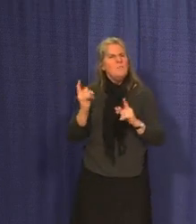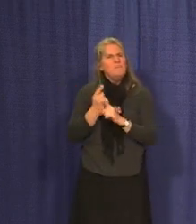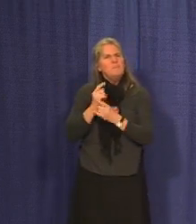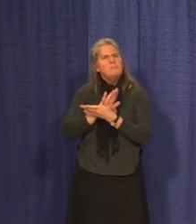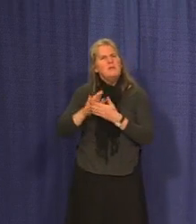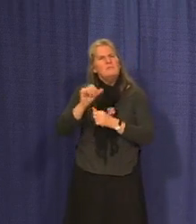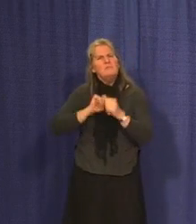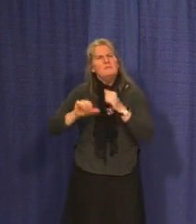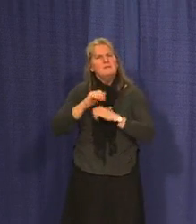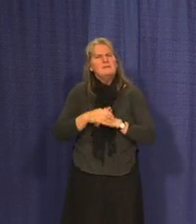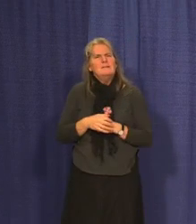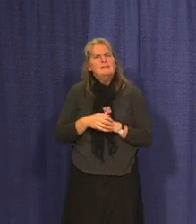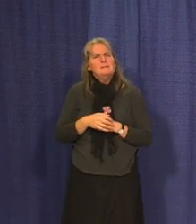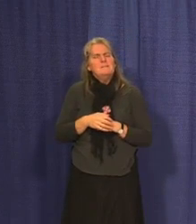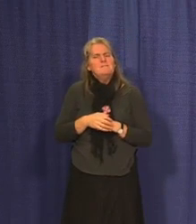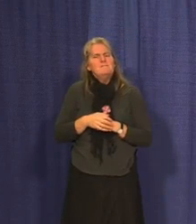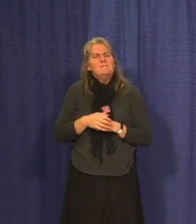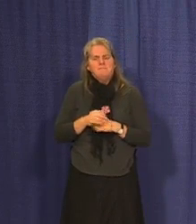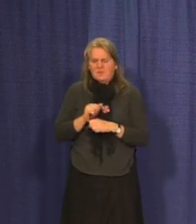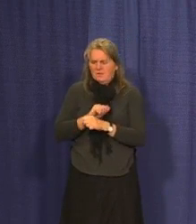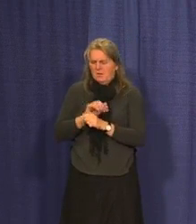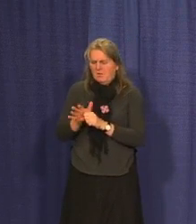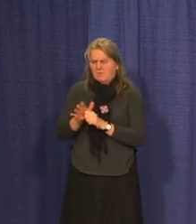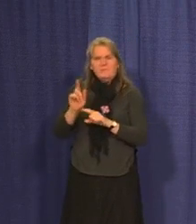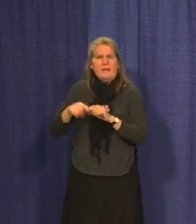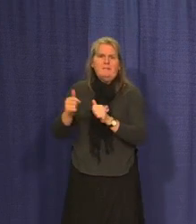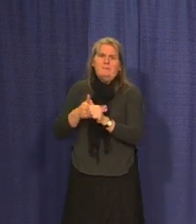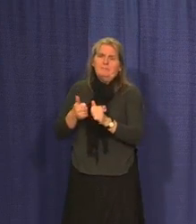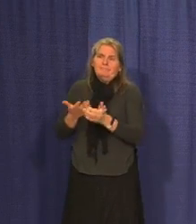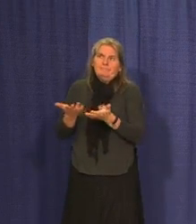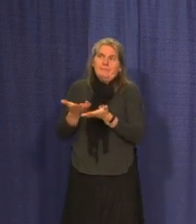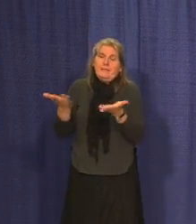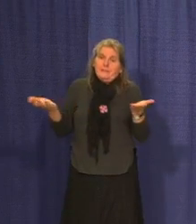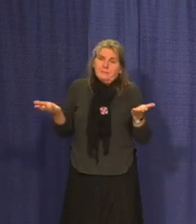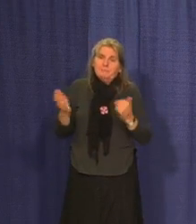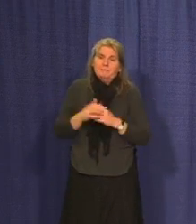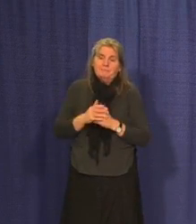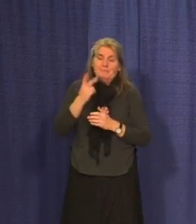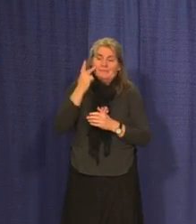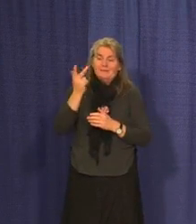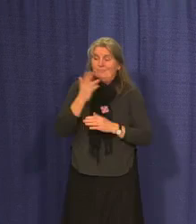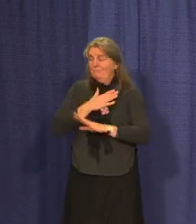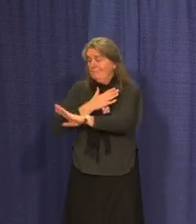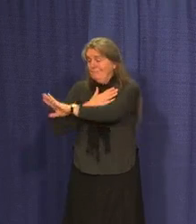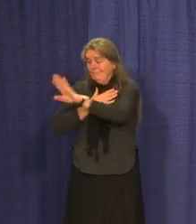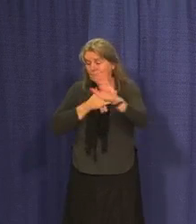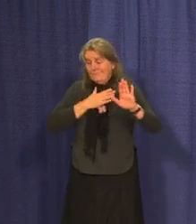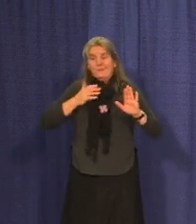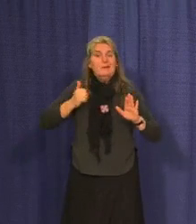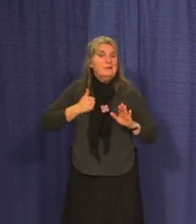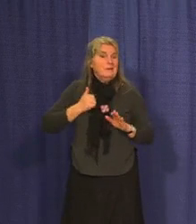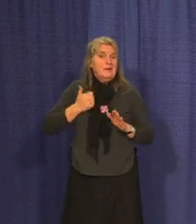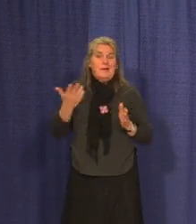fear. COVID is unavoidable. We have seen now in several